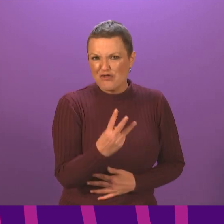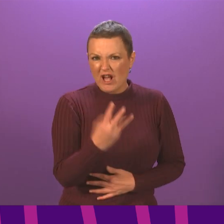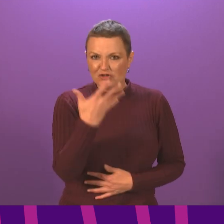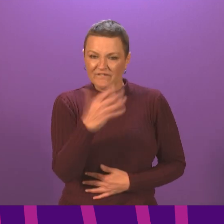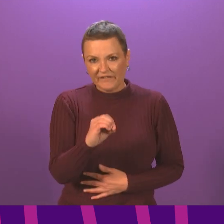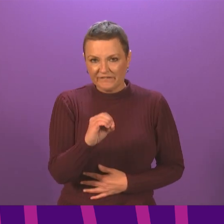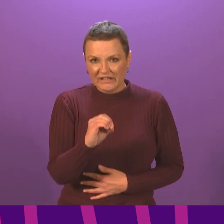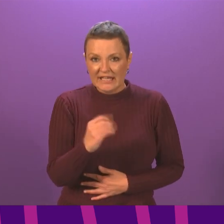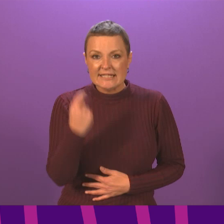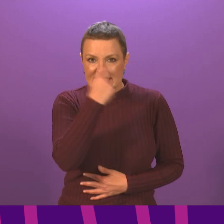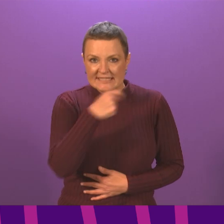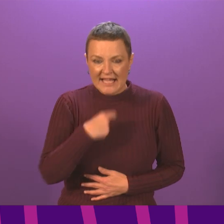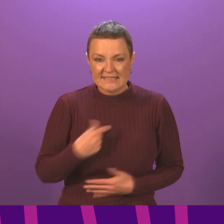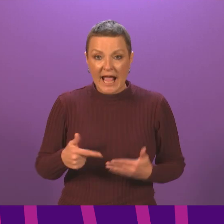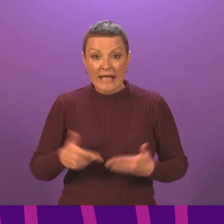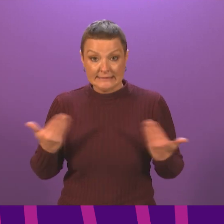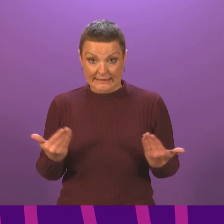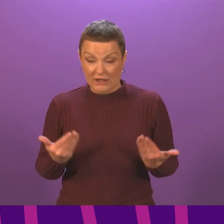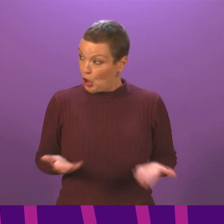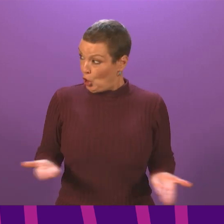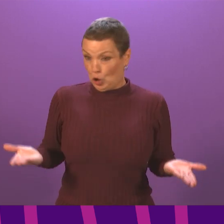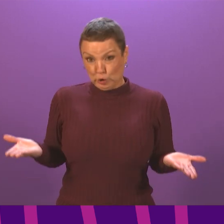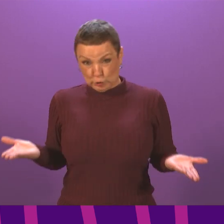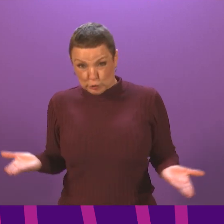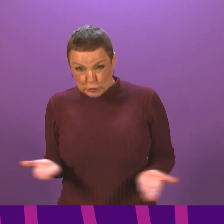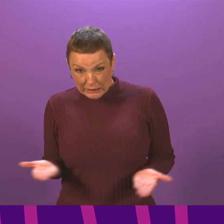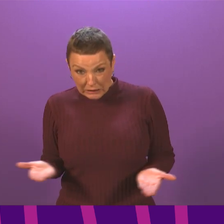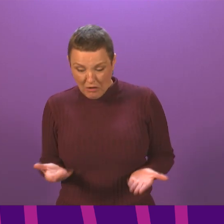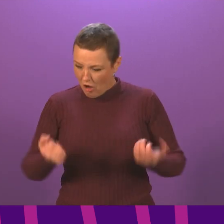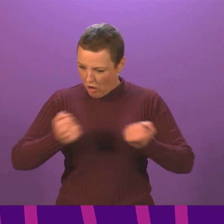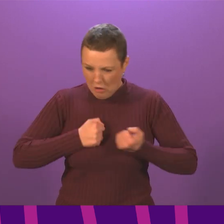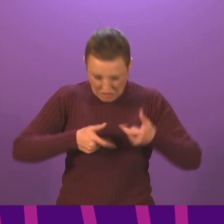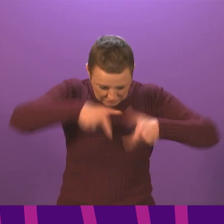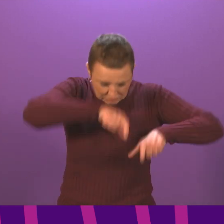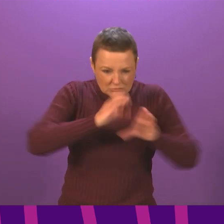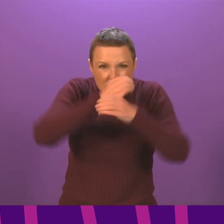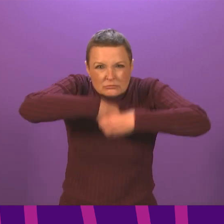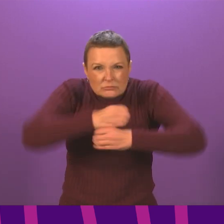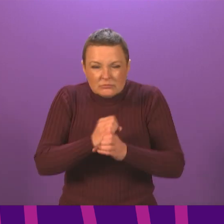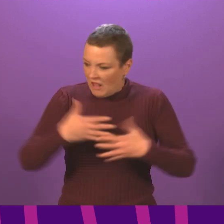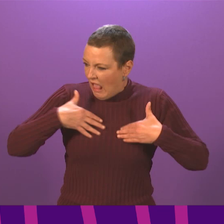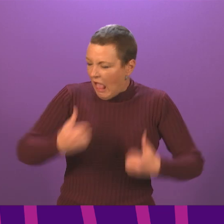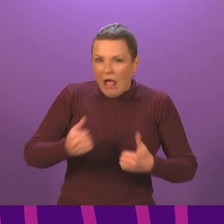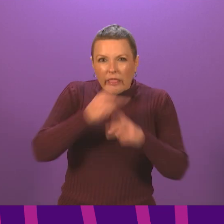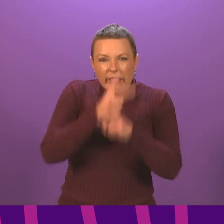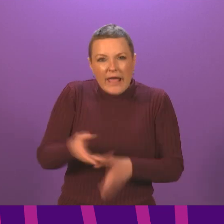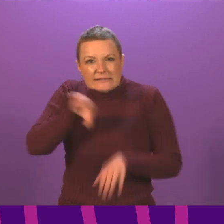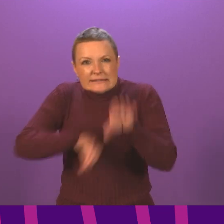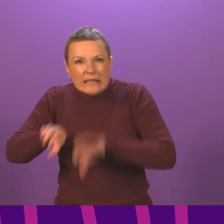350 tests at day. I think that the expansion that our staff, our virologists, our healthcare